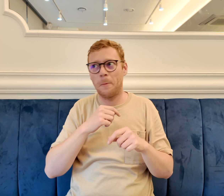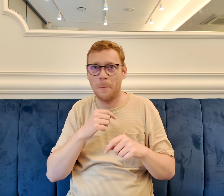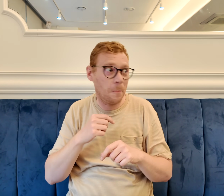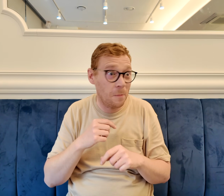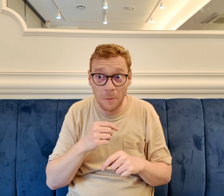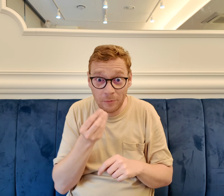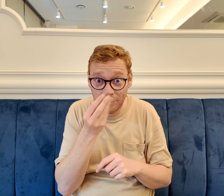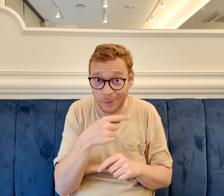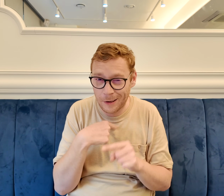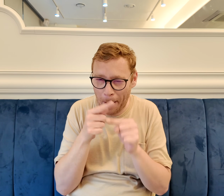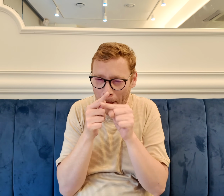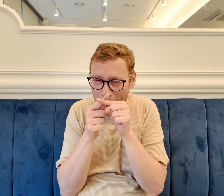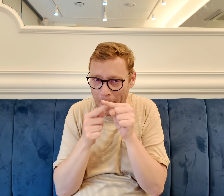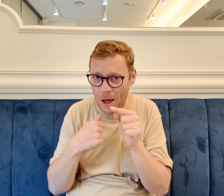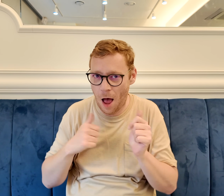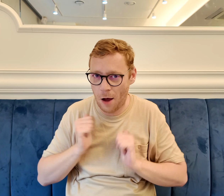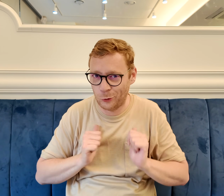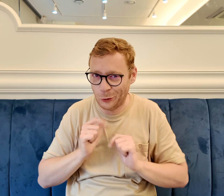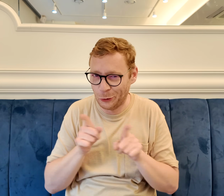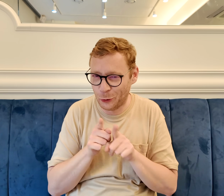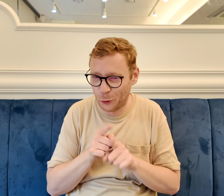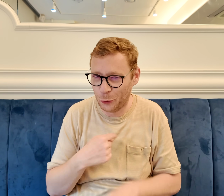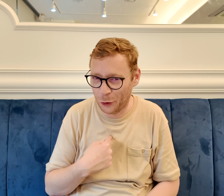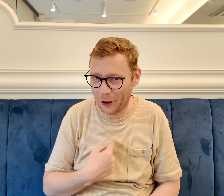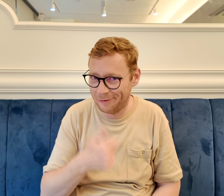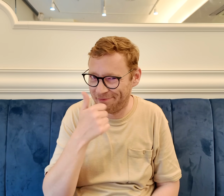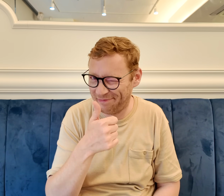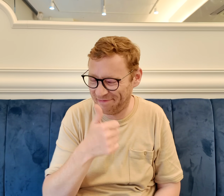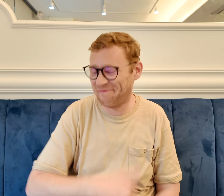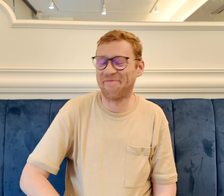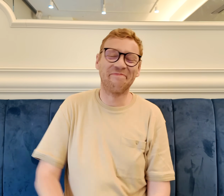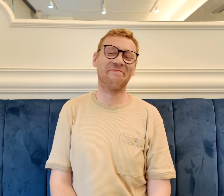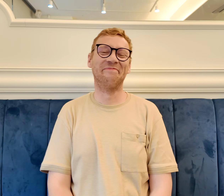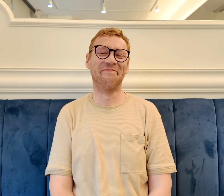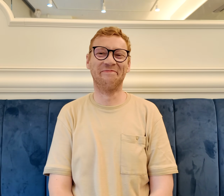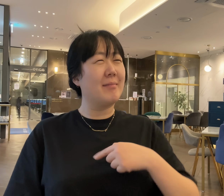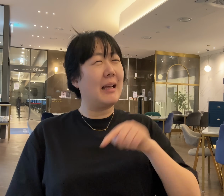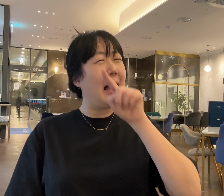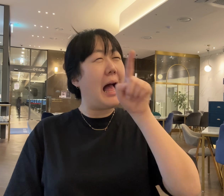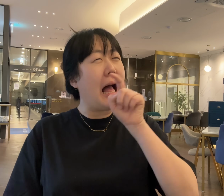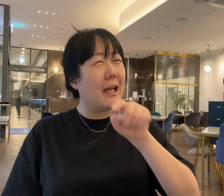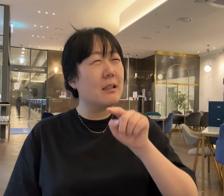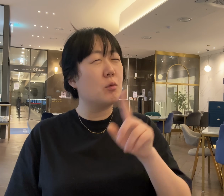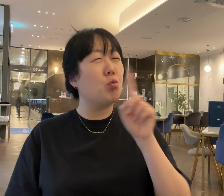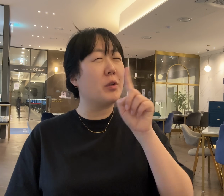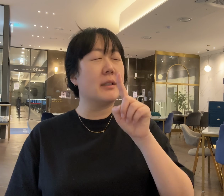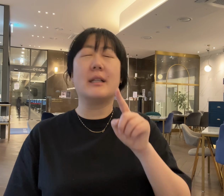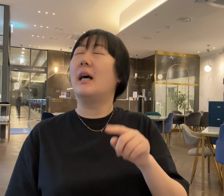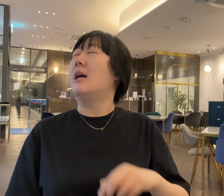It's no secret that my facial expressions are as exceptional as those of a talent. Haha. I have a question.